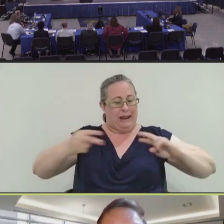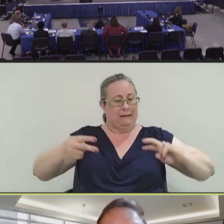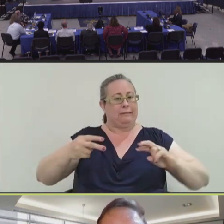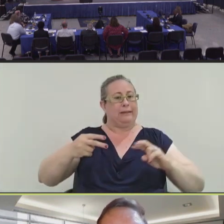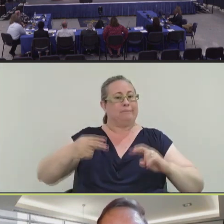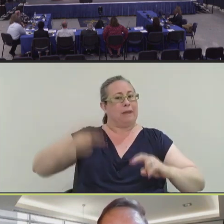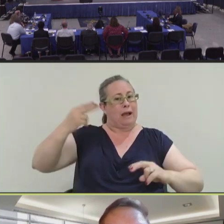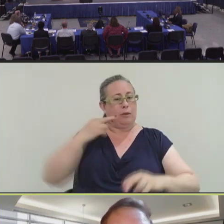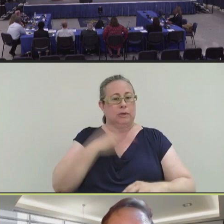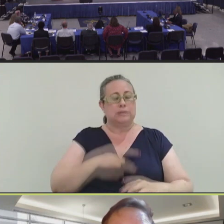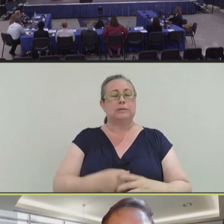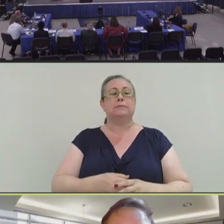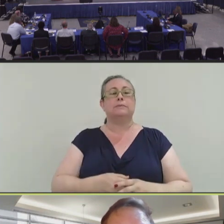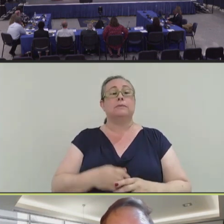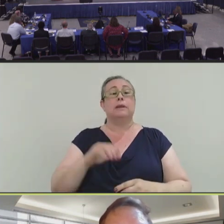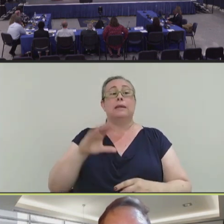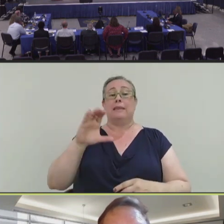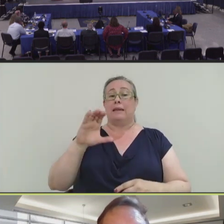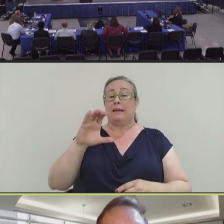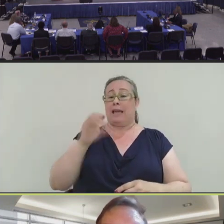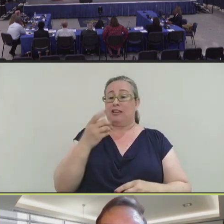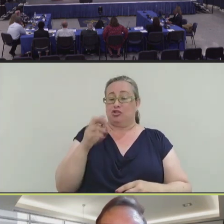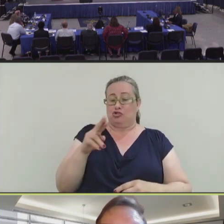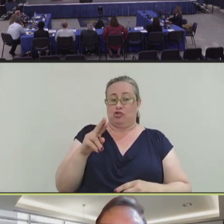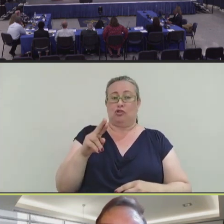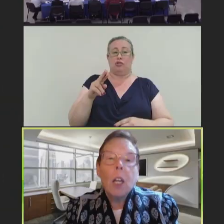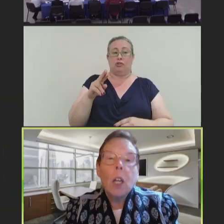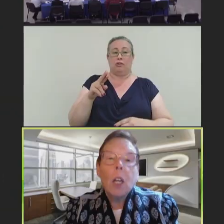At the Cancer Vaccine Institute at the University of Washington,